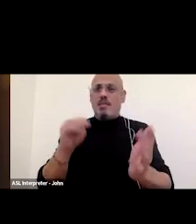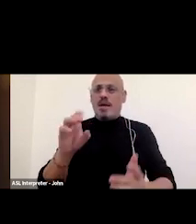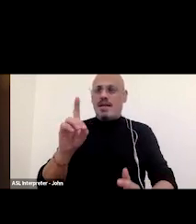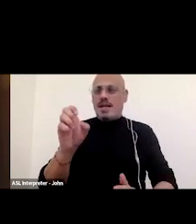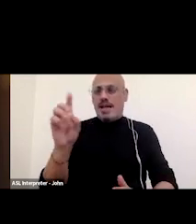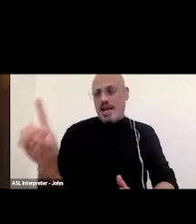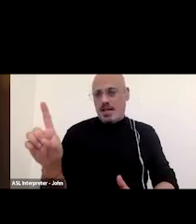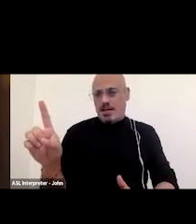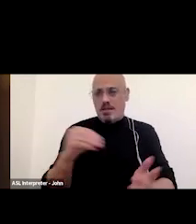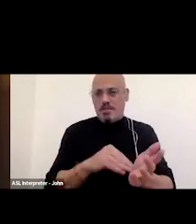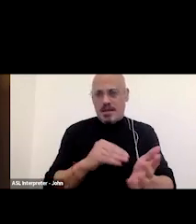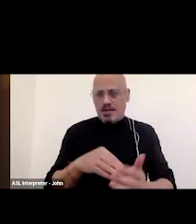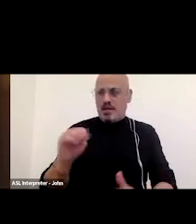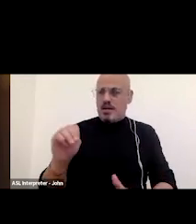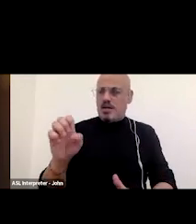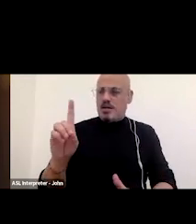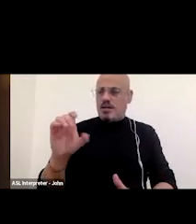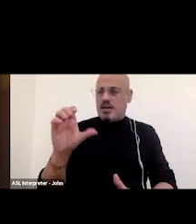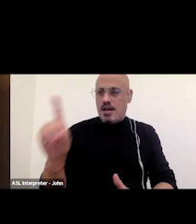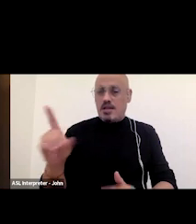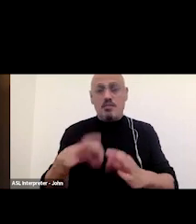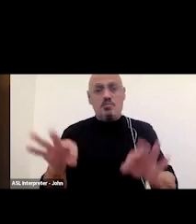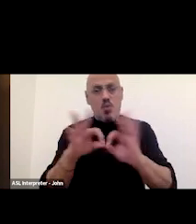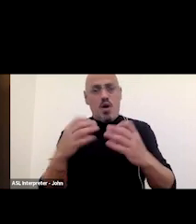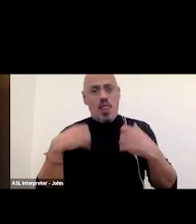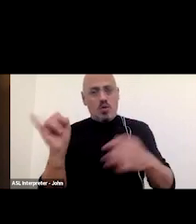so that can be a really important source of health insurance for people.